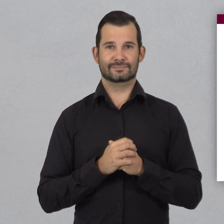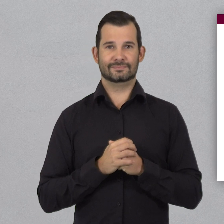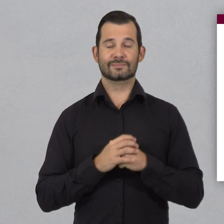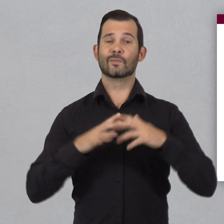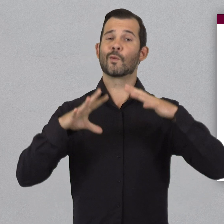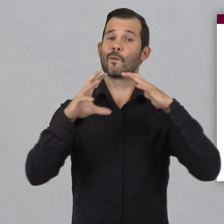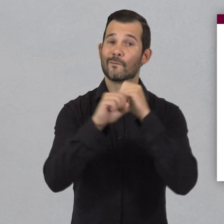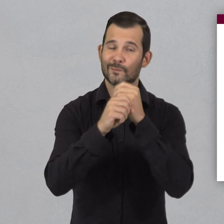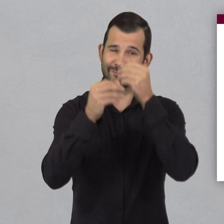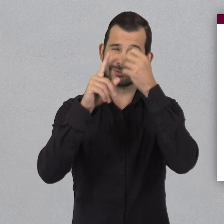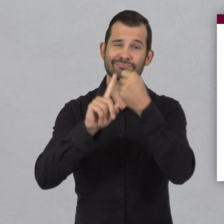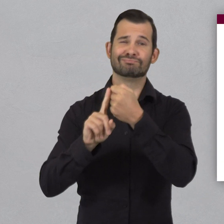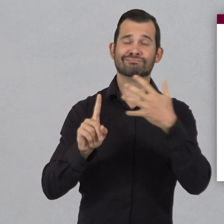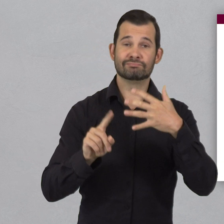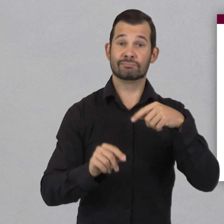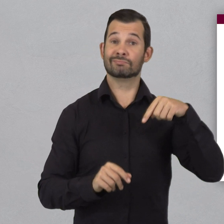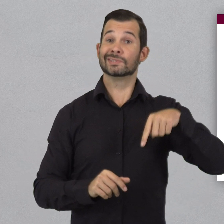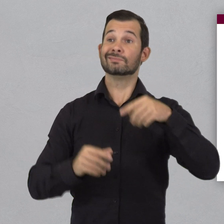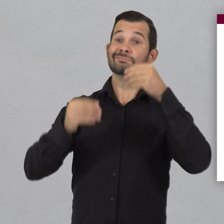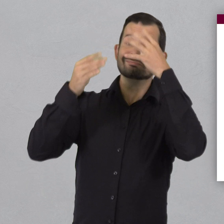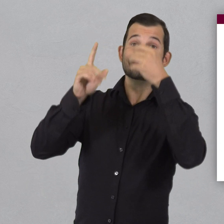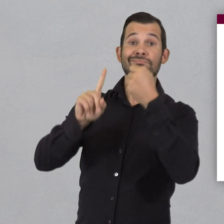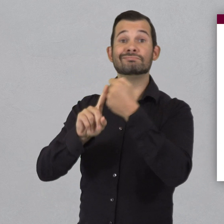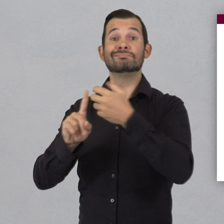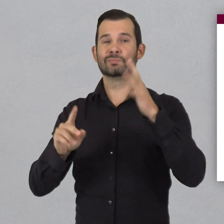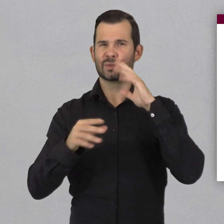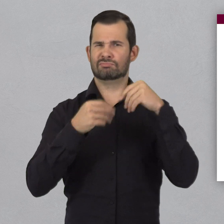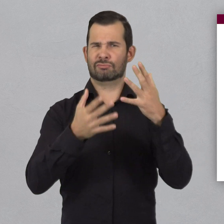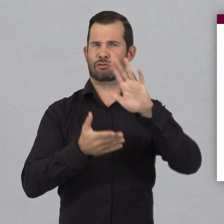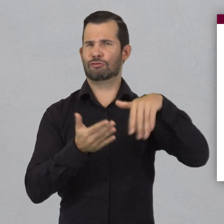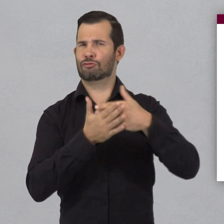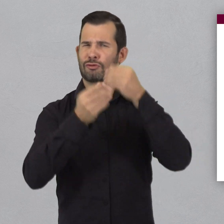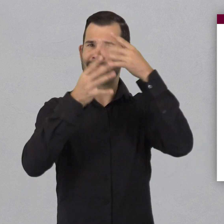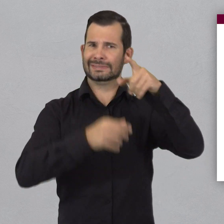Overview This guide will give you all the information you